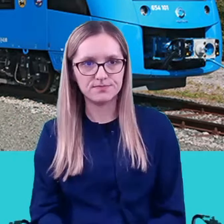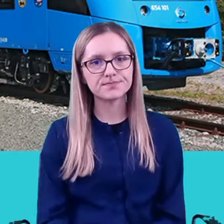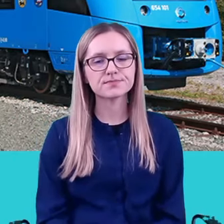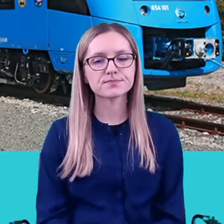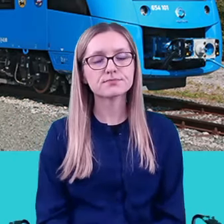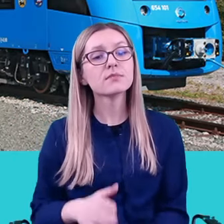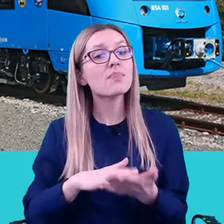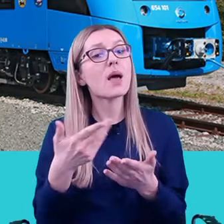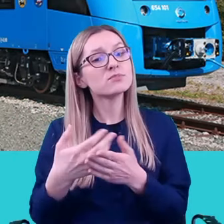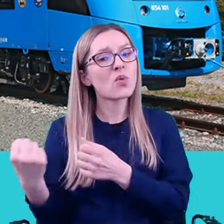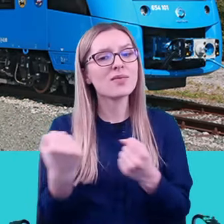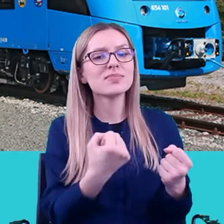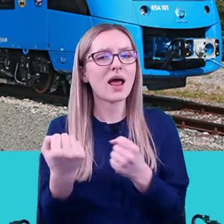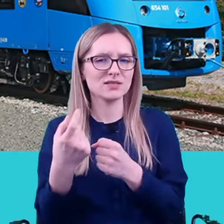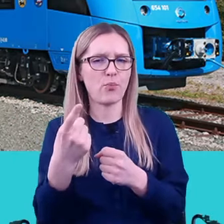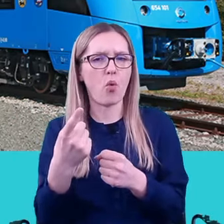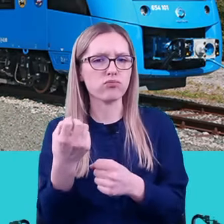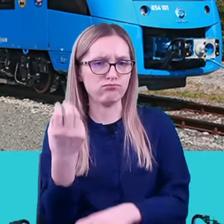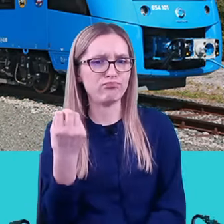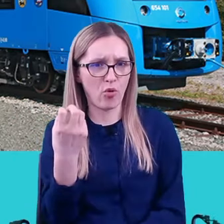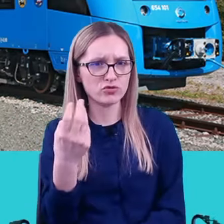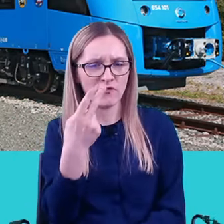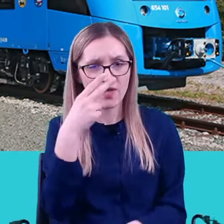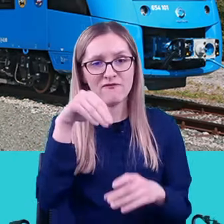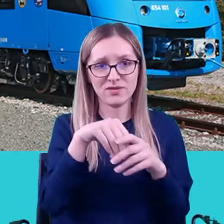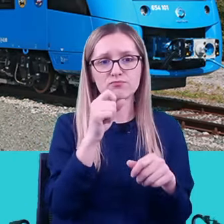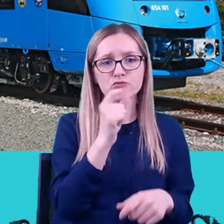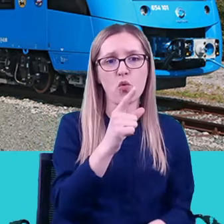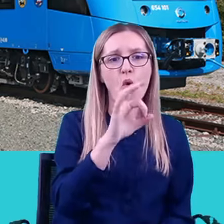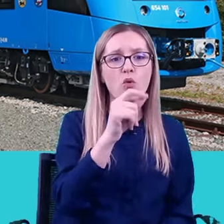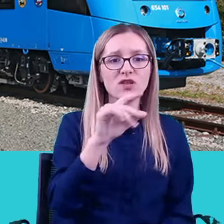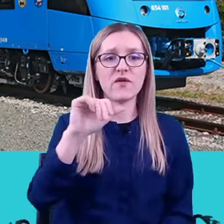we have well-known PEM fuel cells and high-pressure hydrogen cylinders,